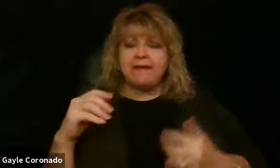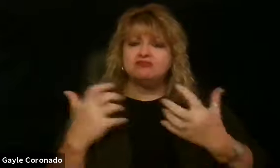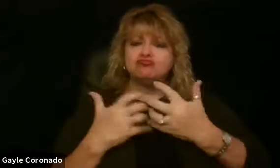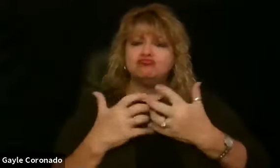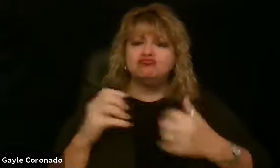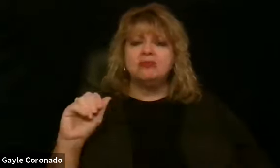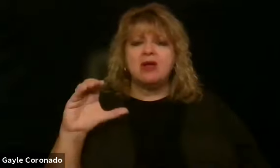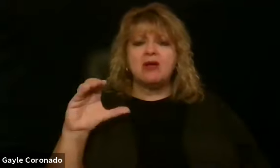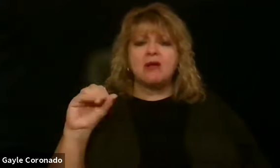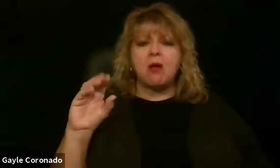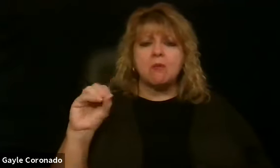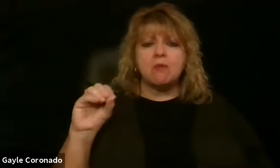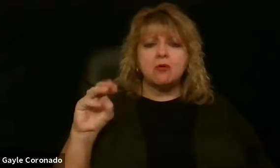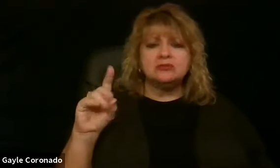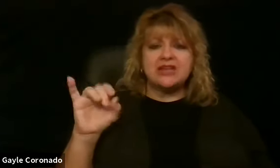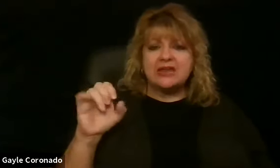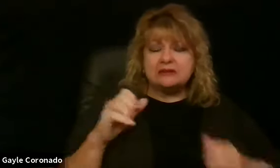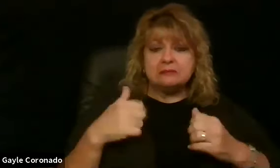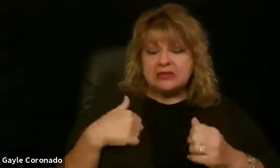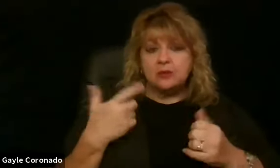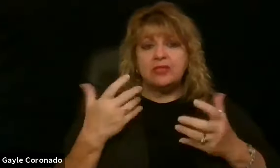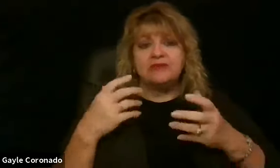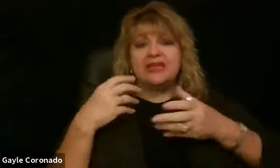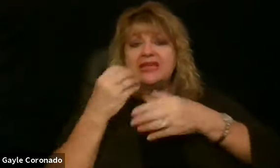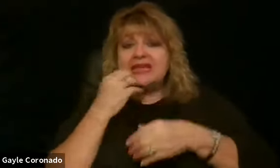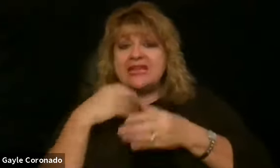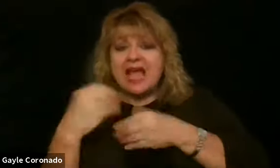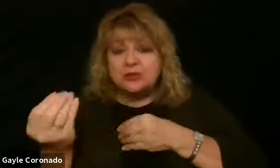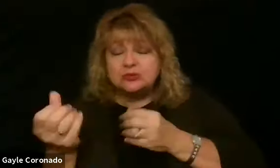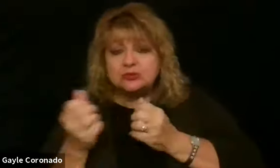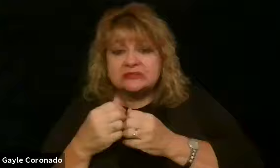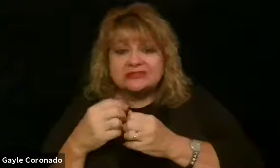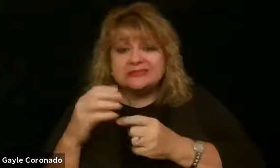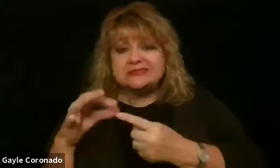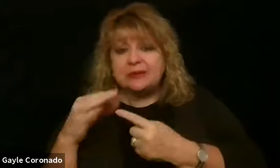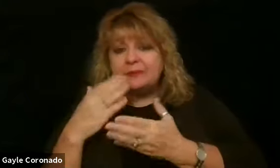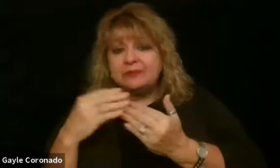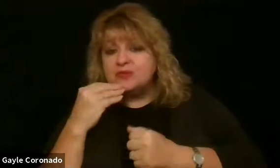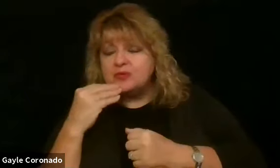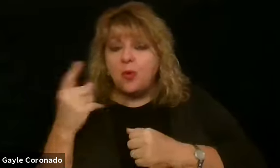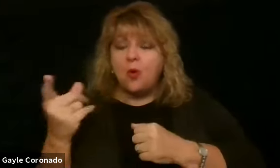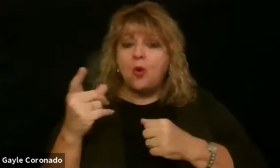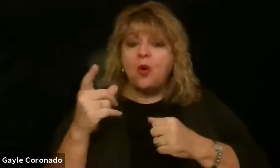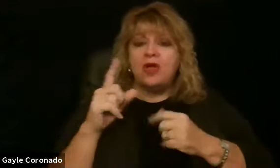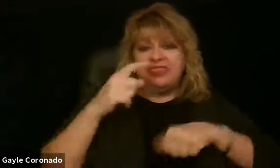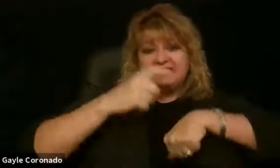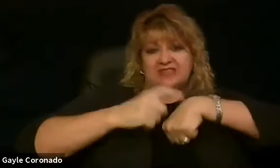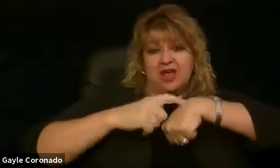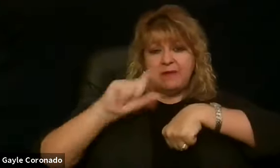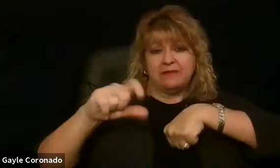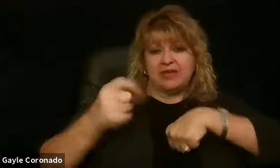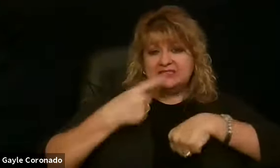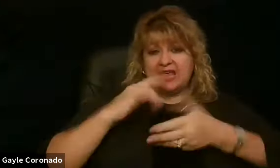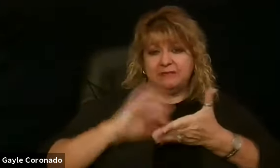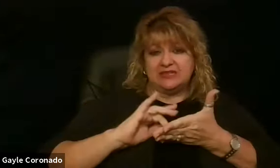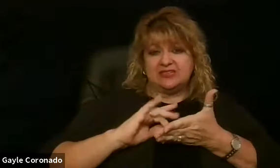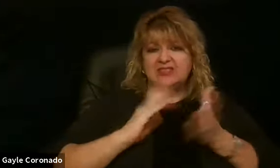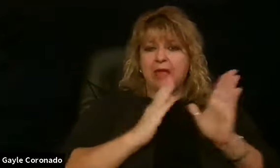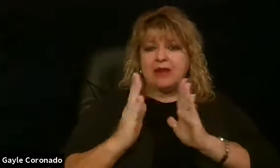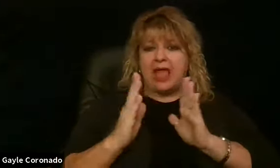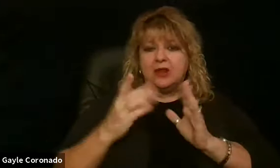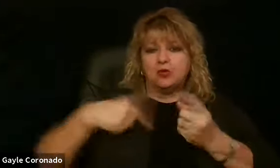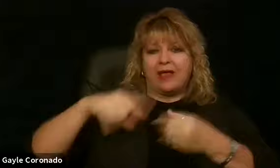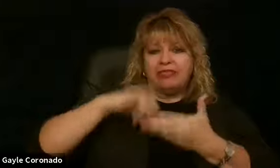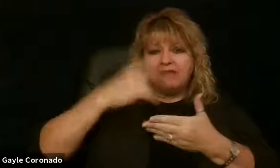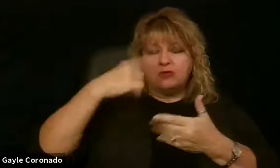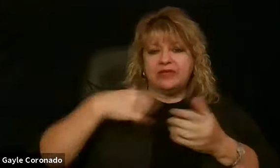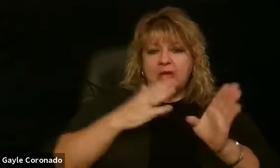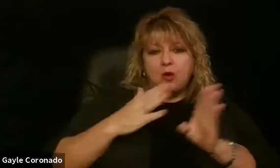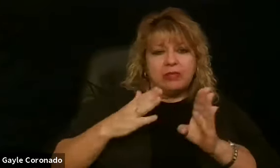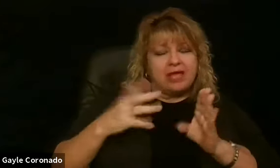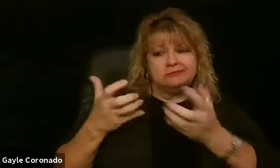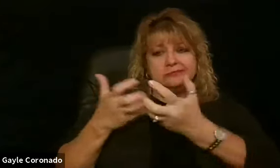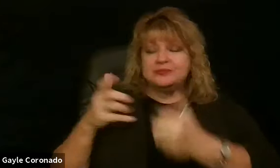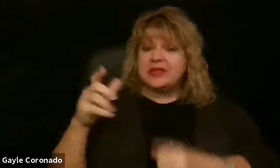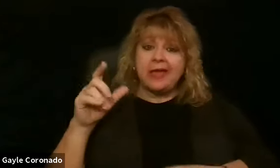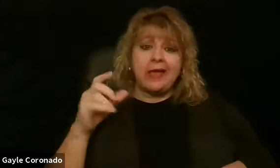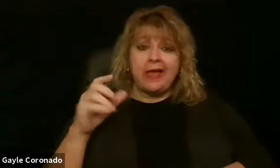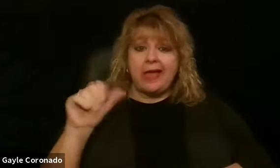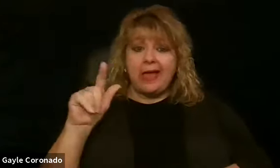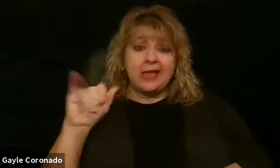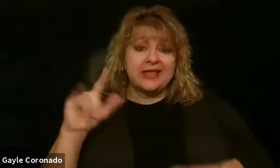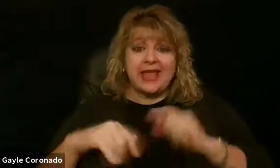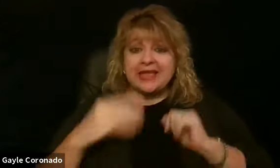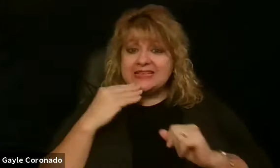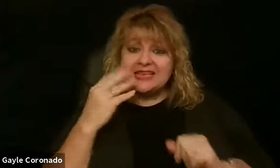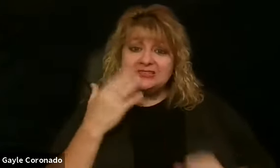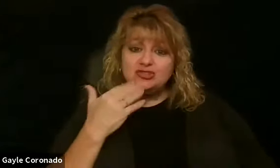For example, whether it be eating out with food or, you know, just the times I have to take my medication they plan around things, they kind of take me into considerations like alleys, you know Allah can't have sugar or something like that and so they'll